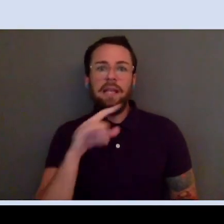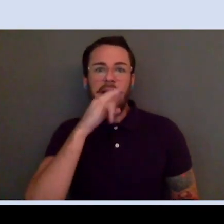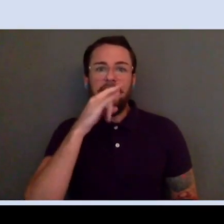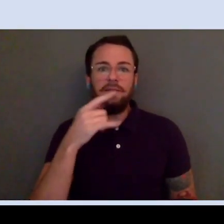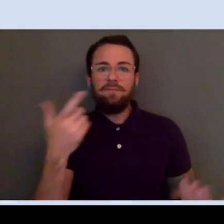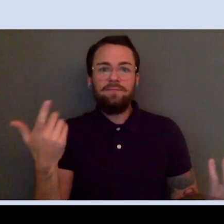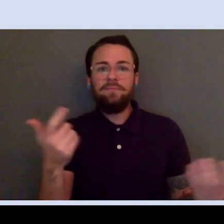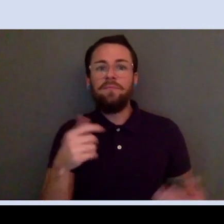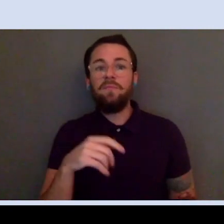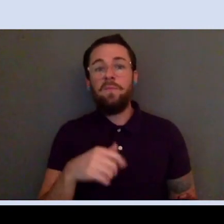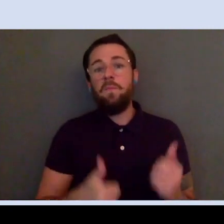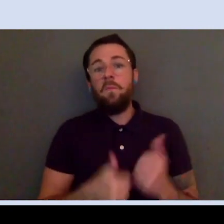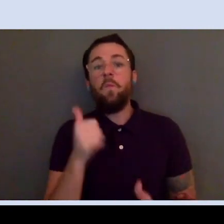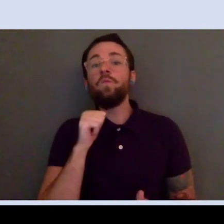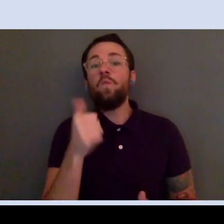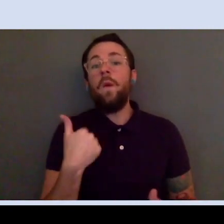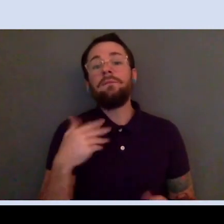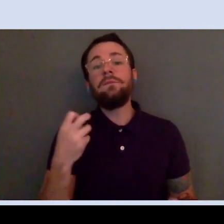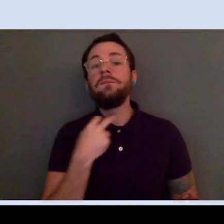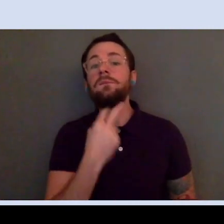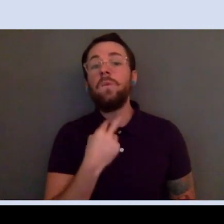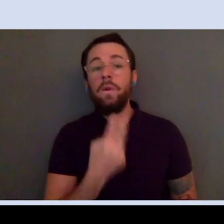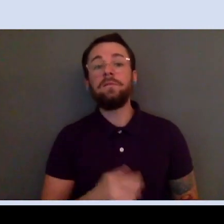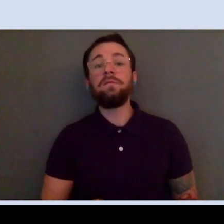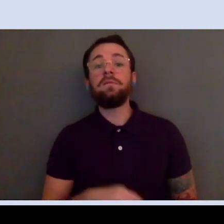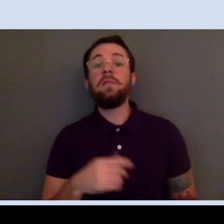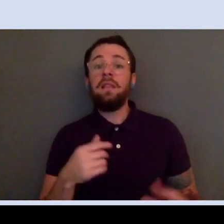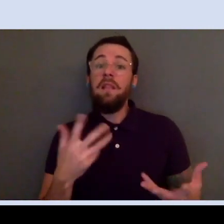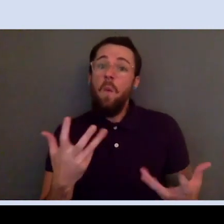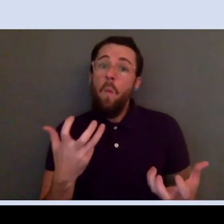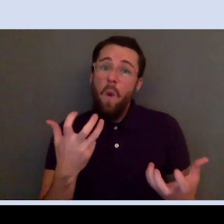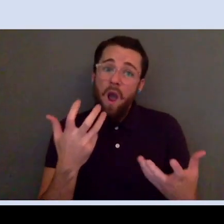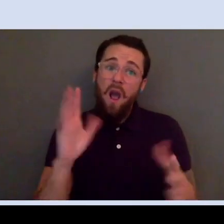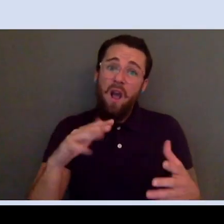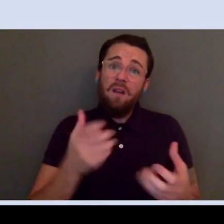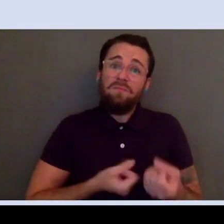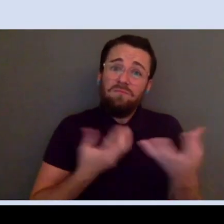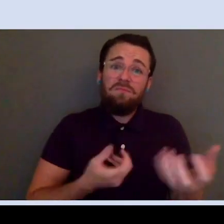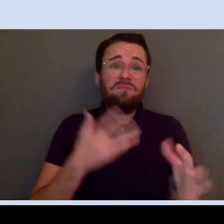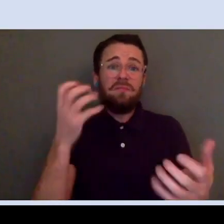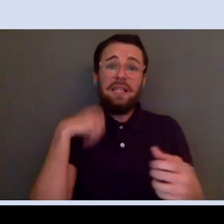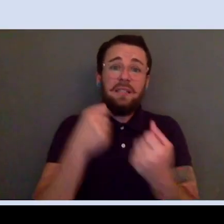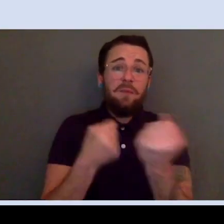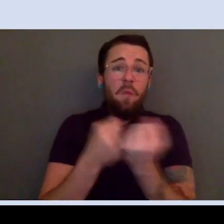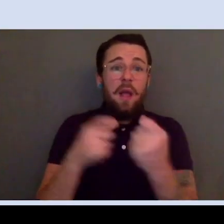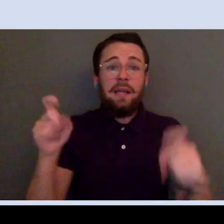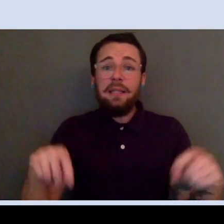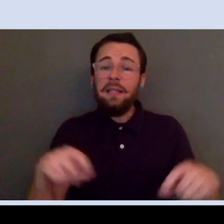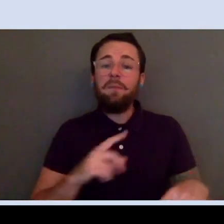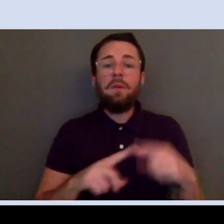Look at the policies and procedures to make sure they're gender inclusive and protective of transgenders. students.